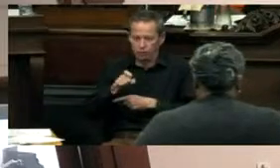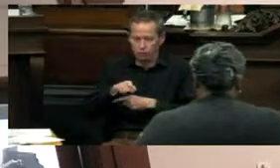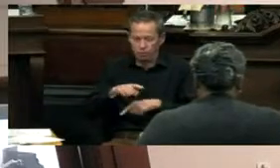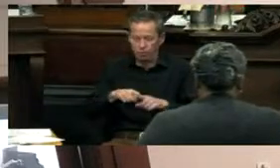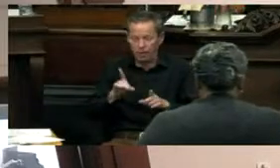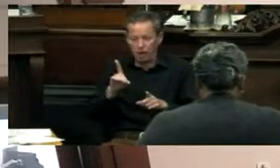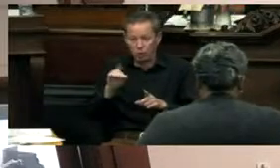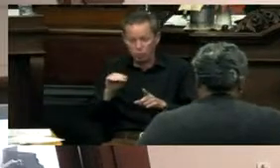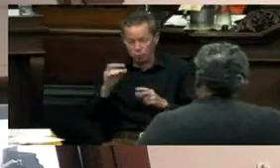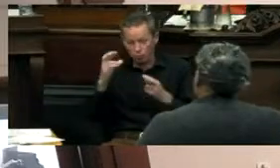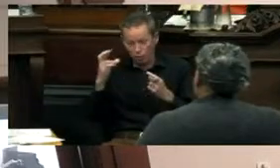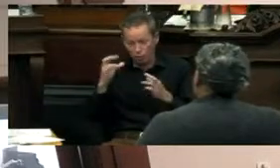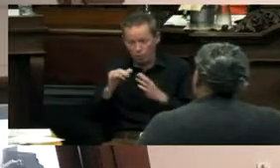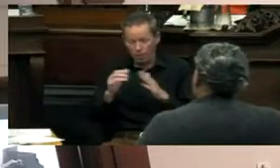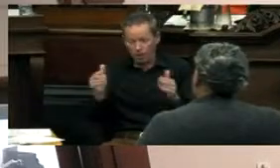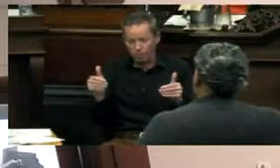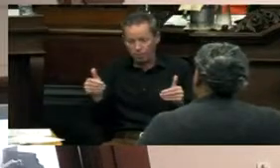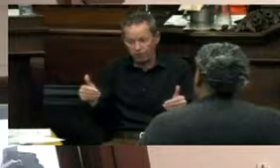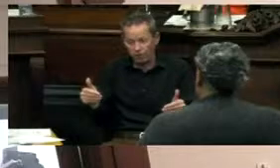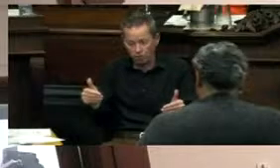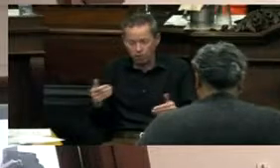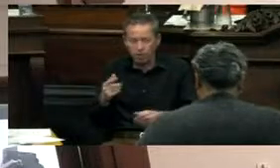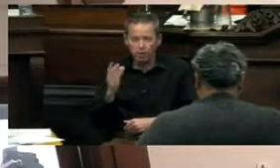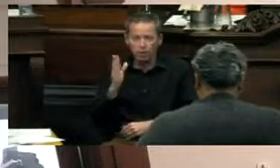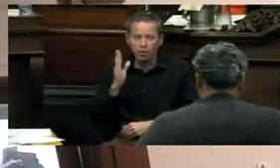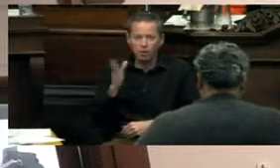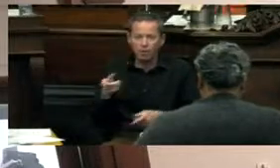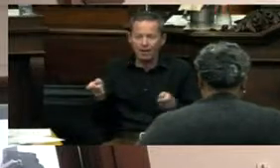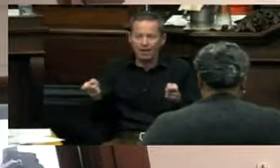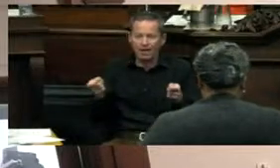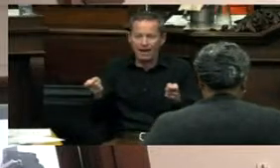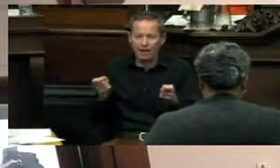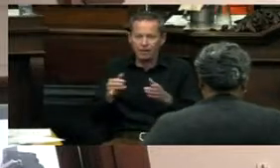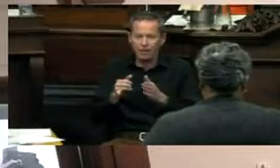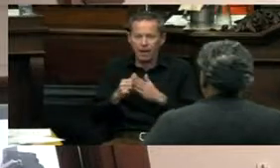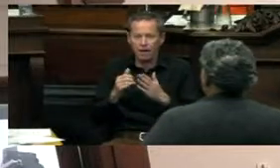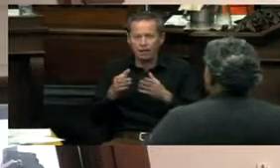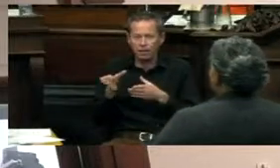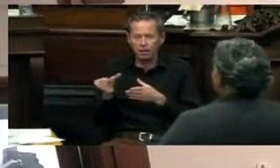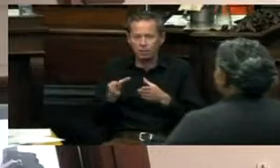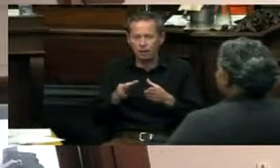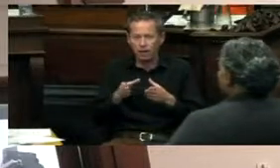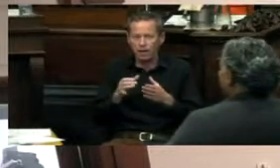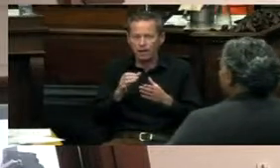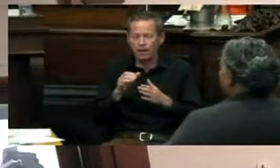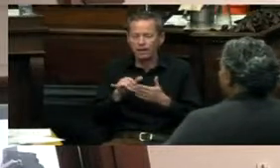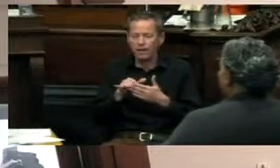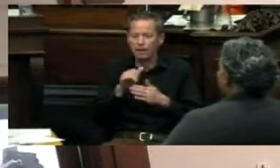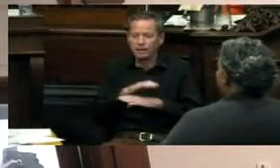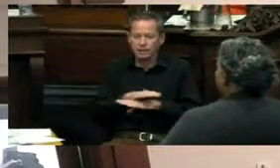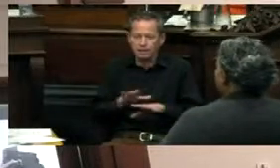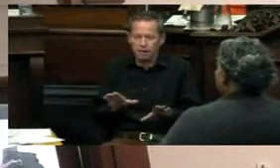lawsuit should be taken seriously, but I do hope that